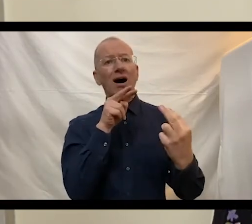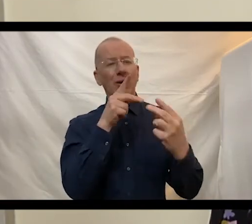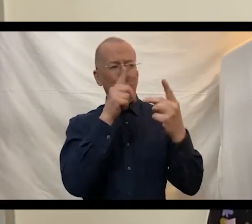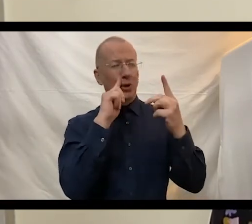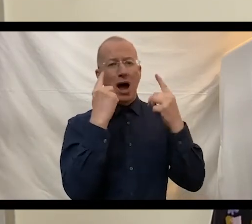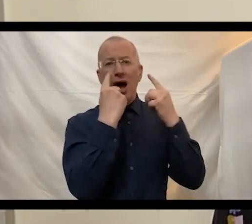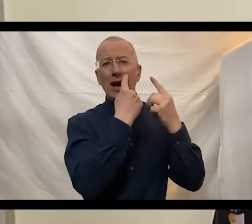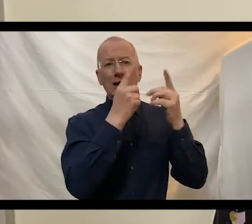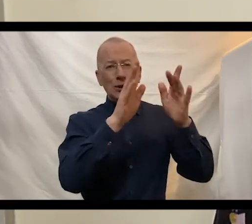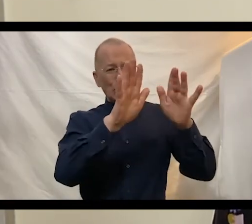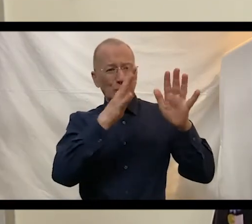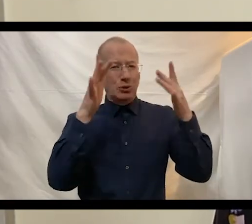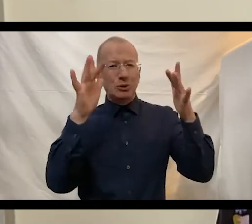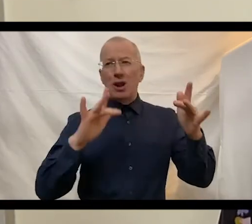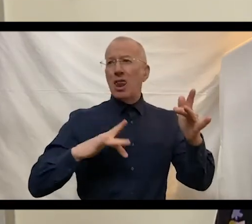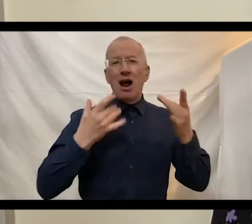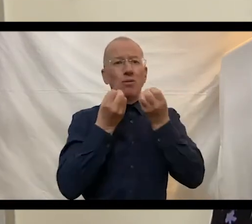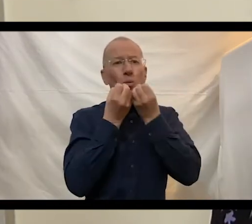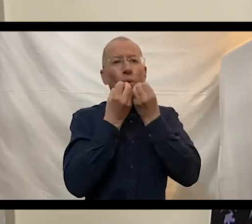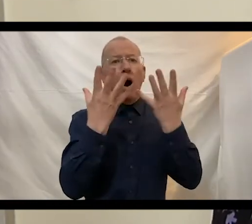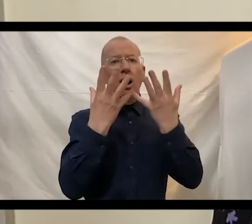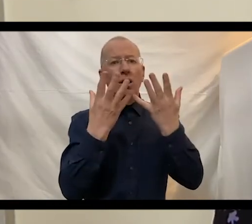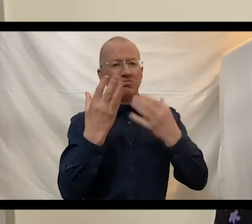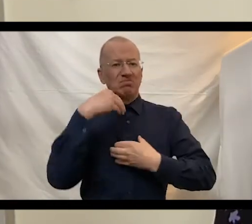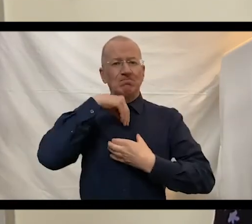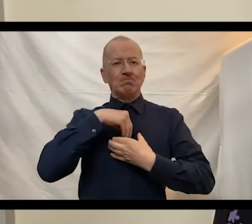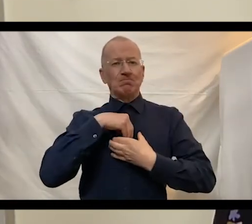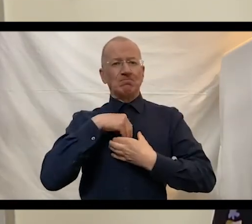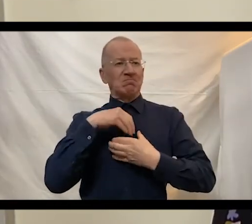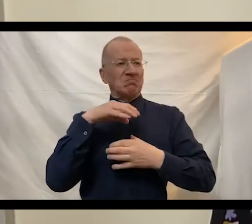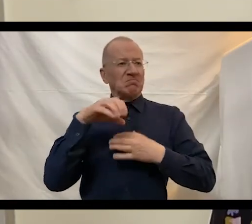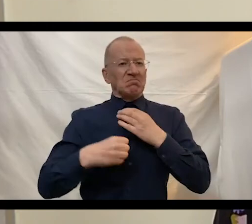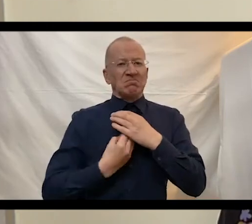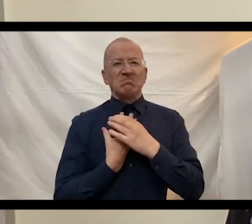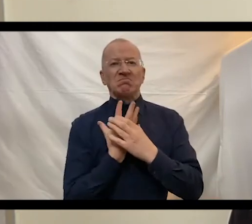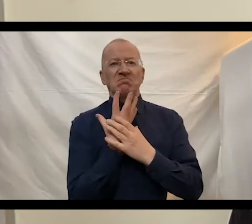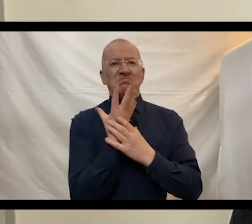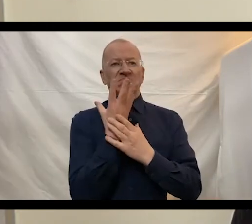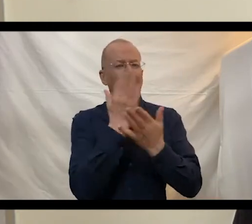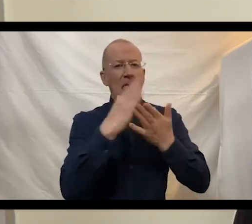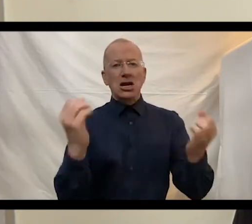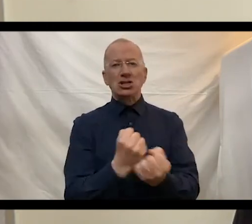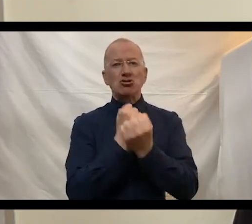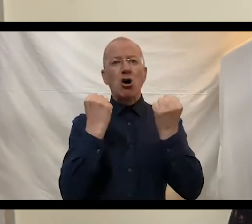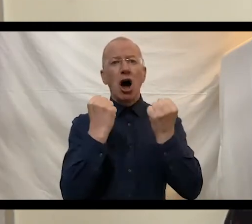Shining deep with life of wonder, animal force, Clear and strong,